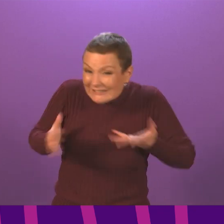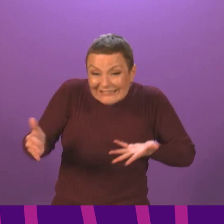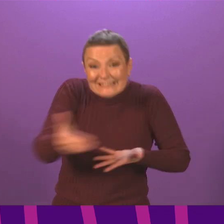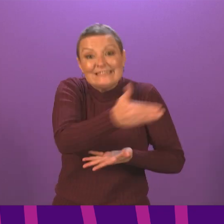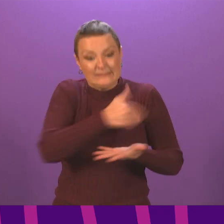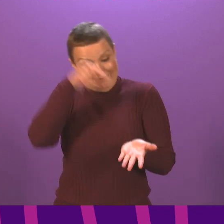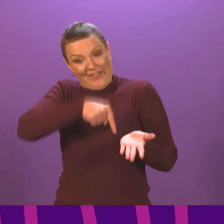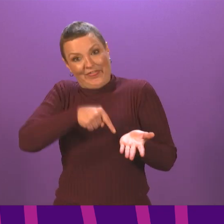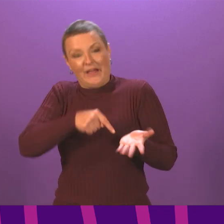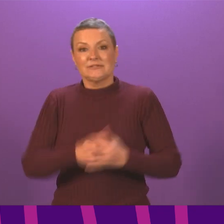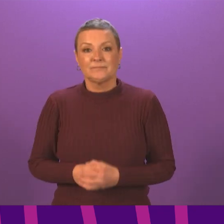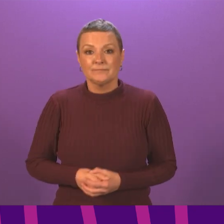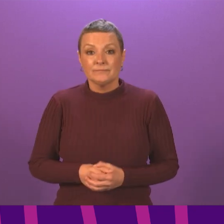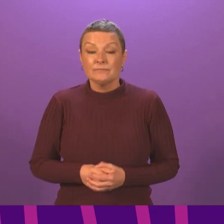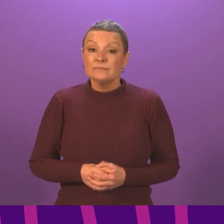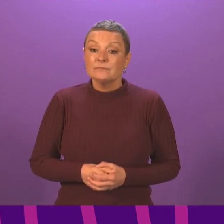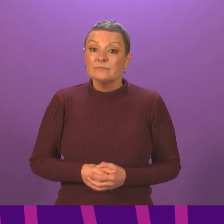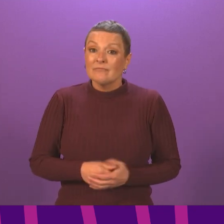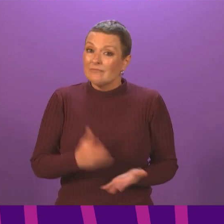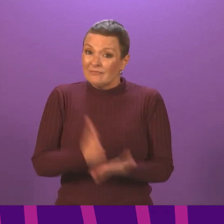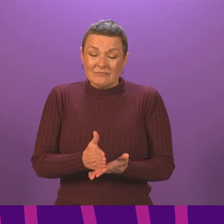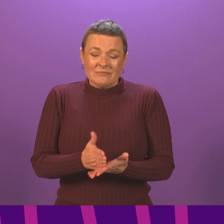high participation.